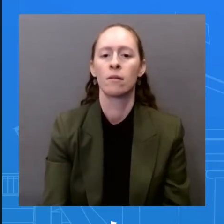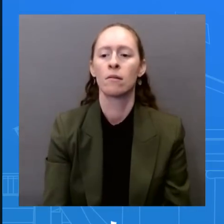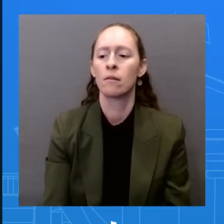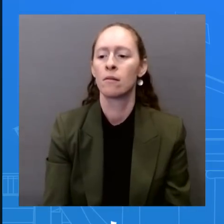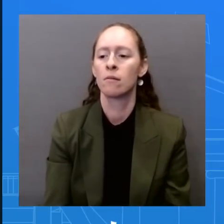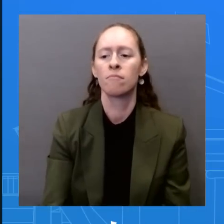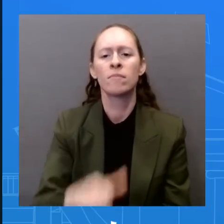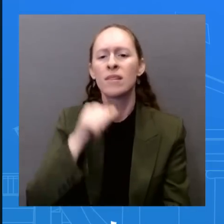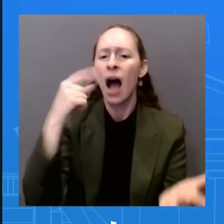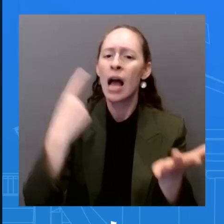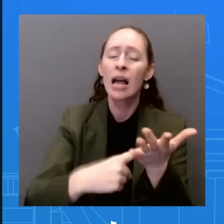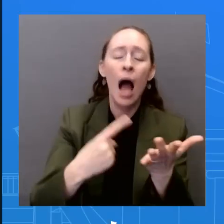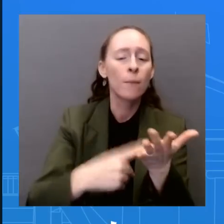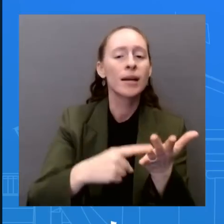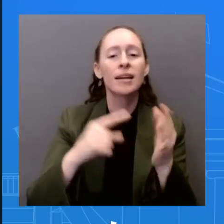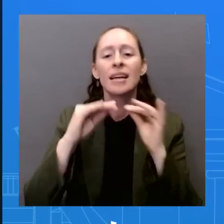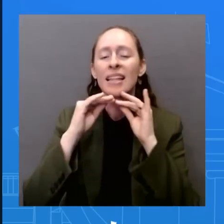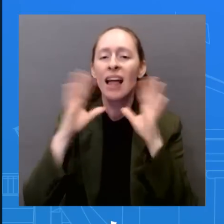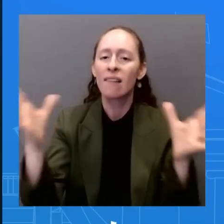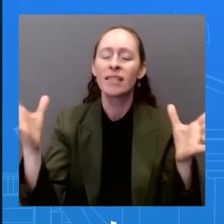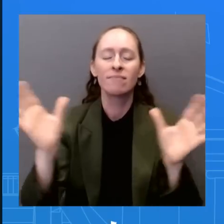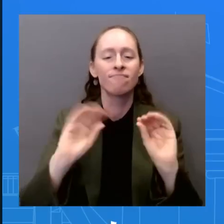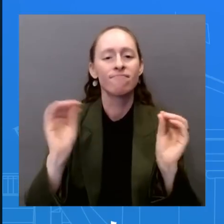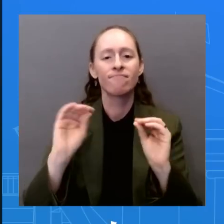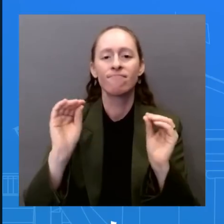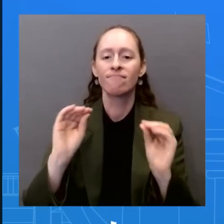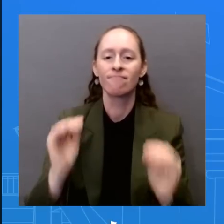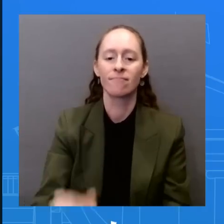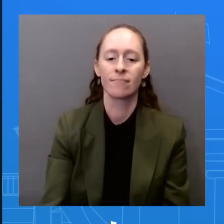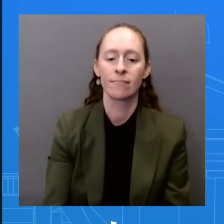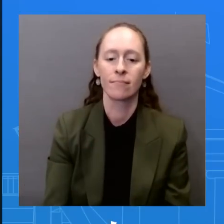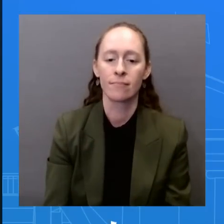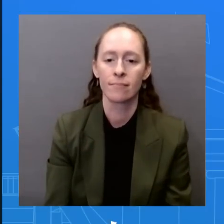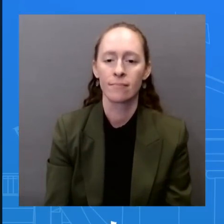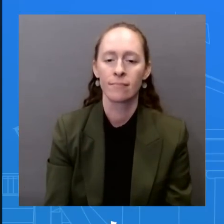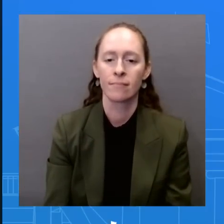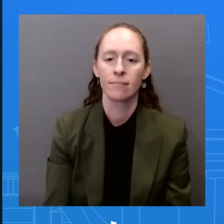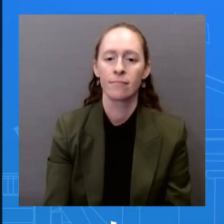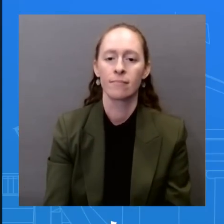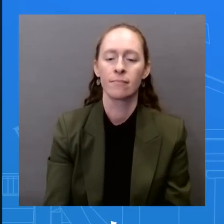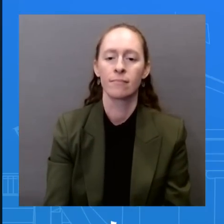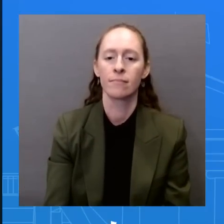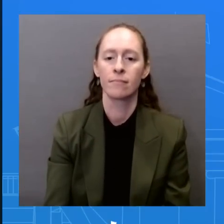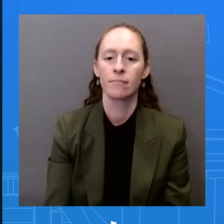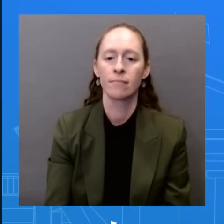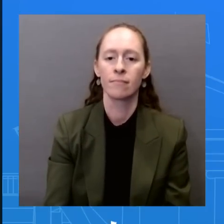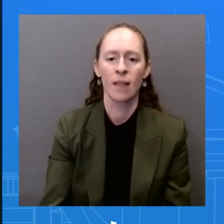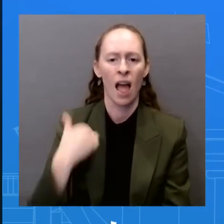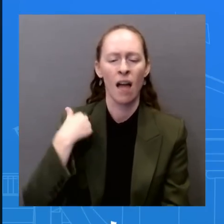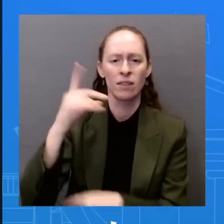that's being done by the Department of Justice. Again, ODNI is doing their own assessment, and we'll let them run that process.